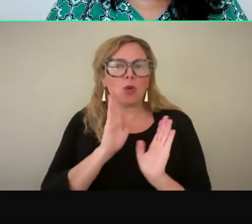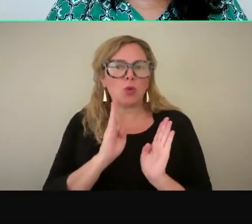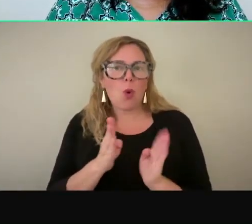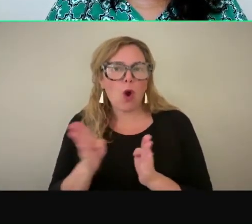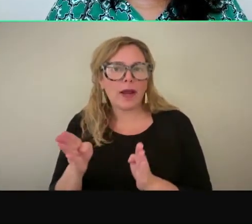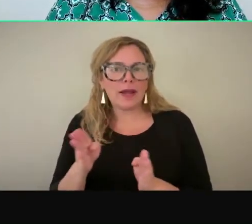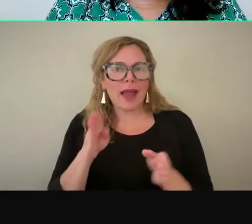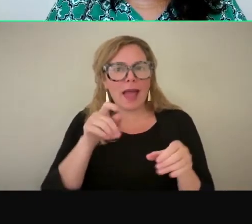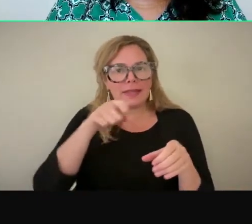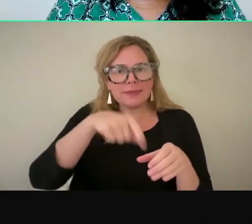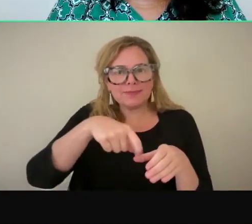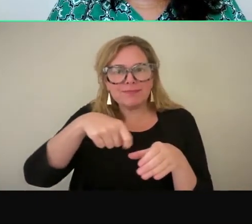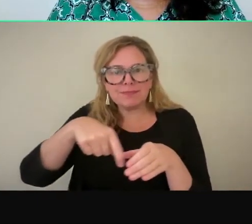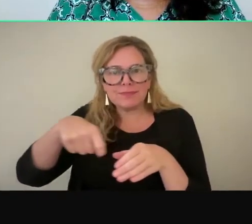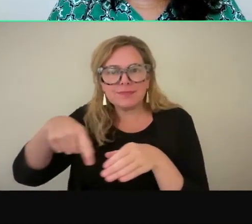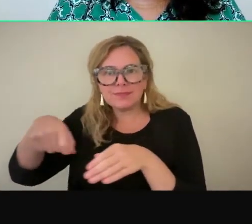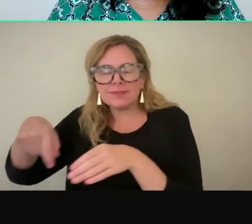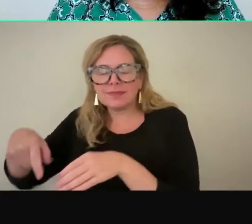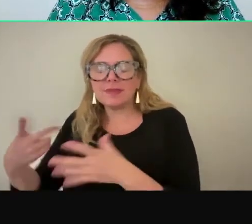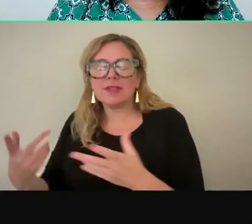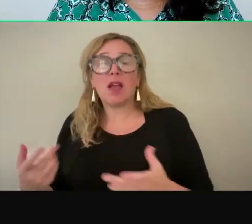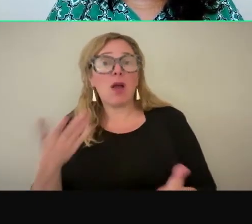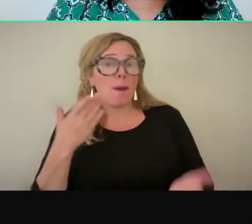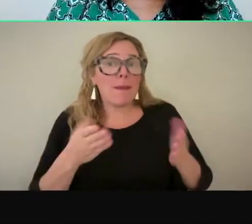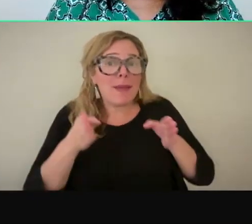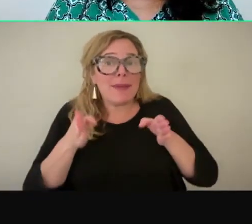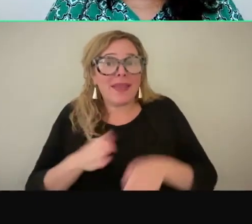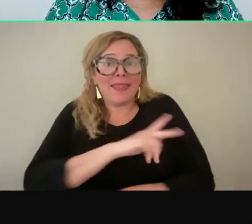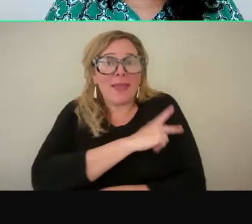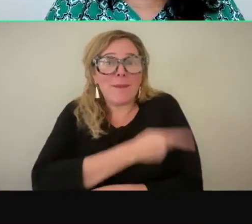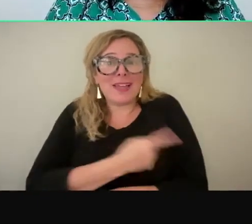new medicine from my cardiologist, and they don't know the name, you can say, why don't you go get